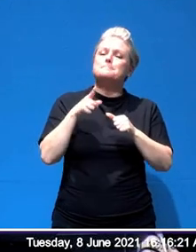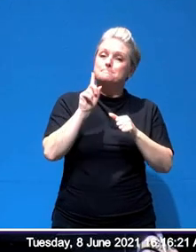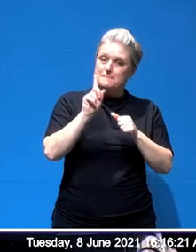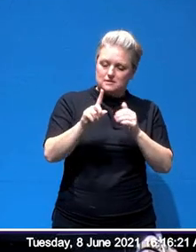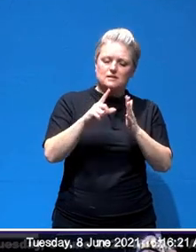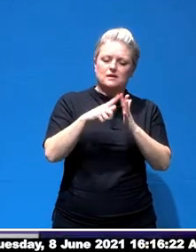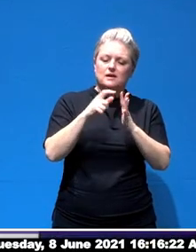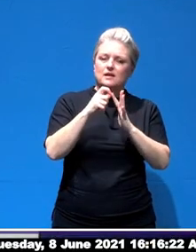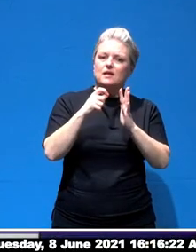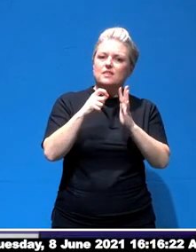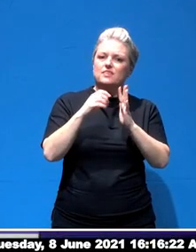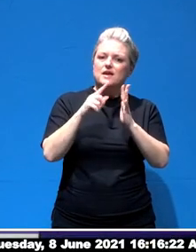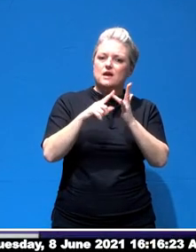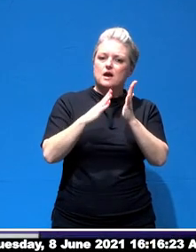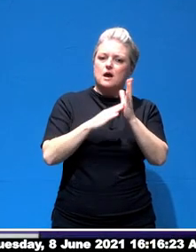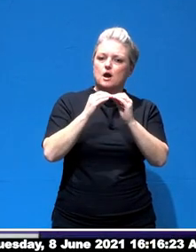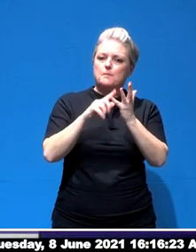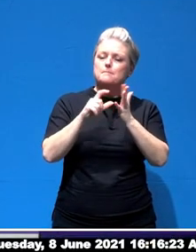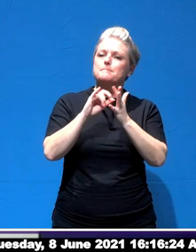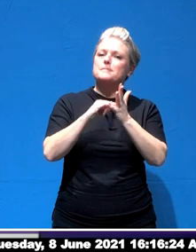I don't think you should be permitted to ask the second.